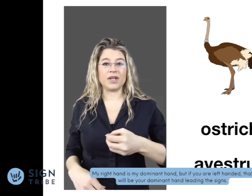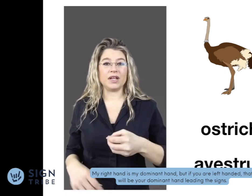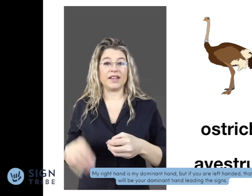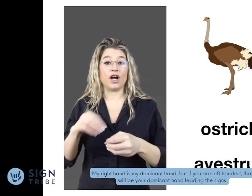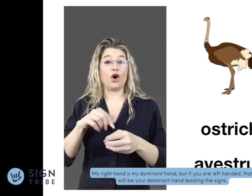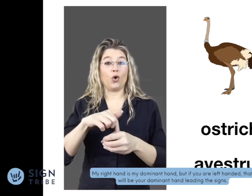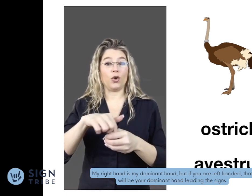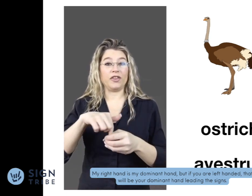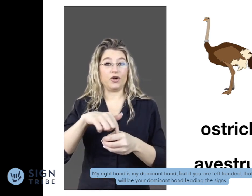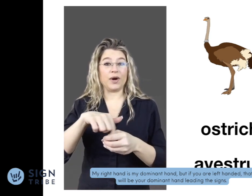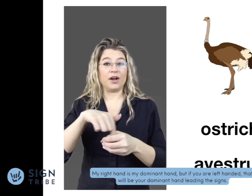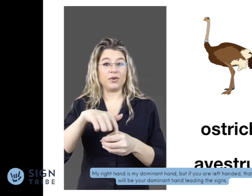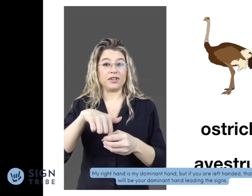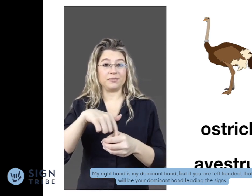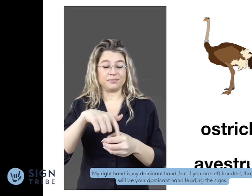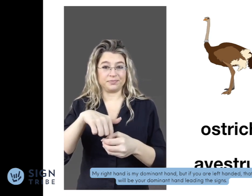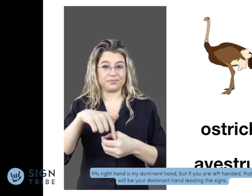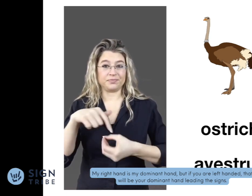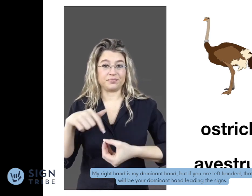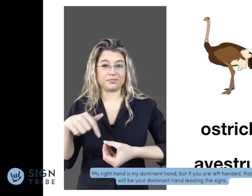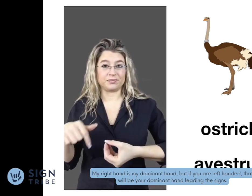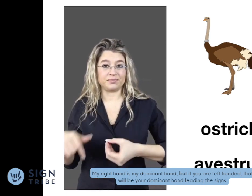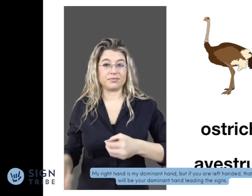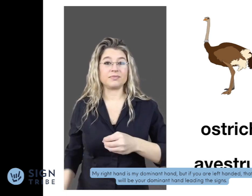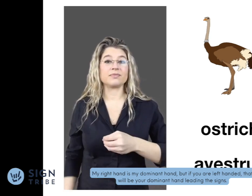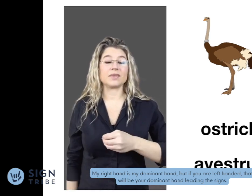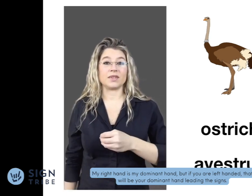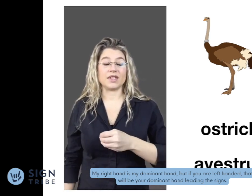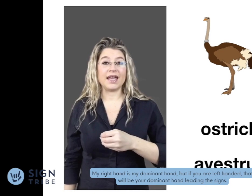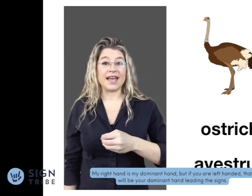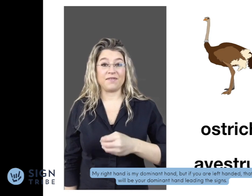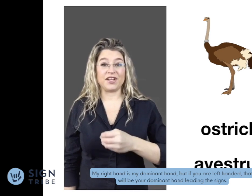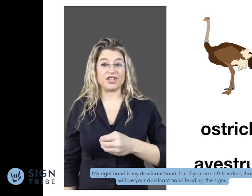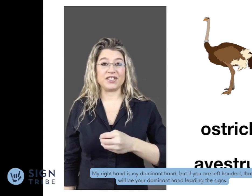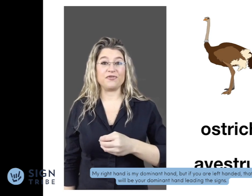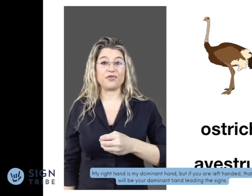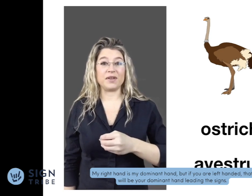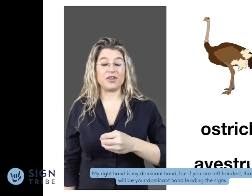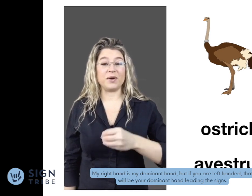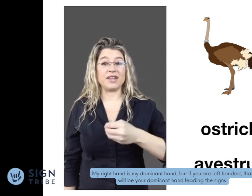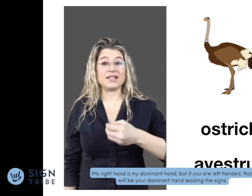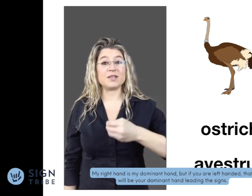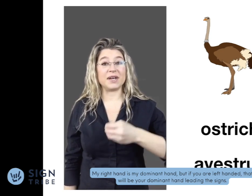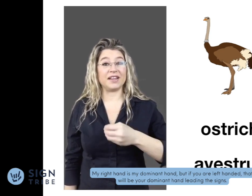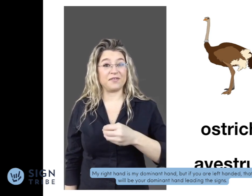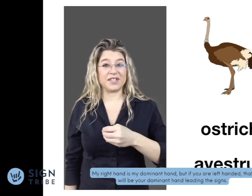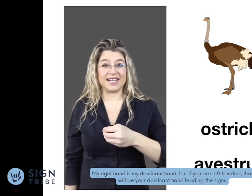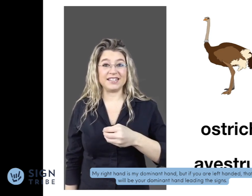like a hole in the ground. Ostrich. Have that just in front of you. And this is my left hand,